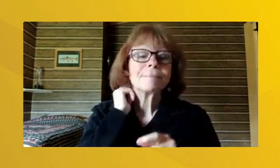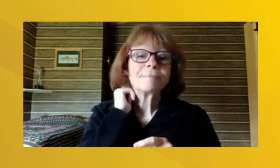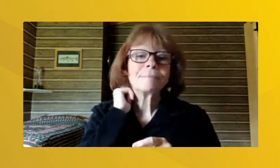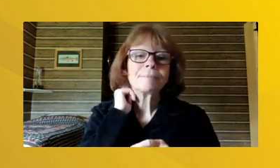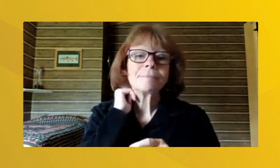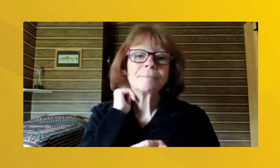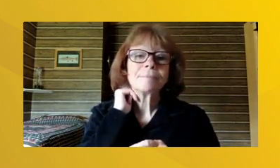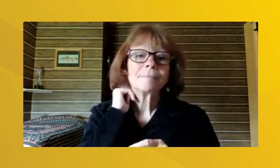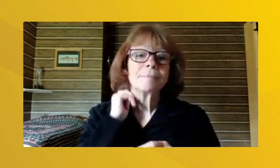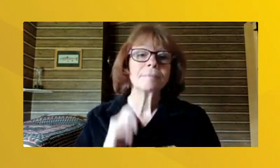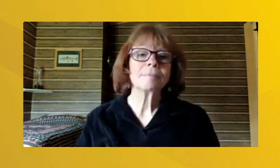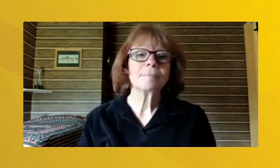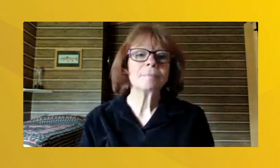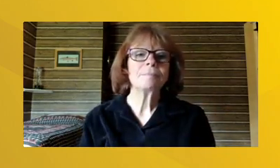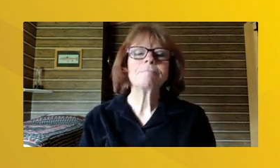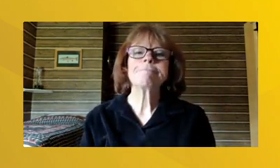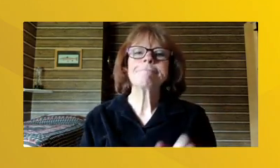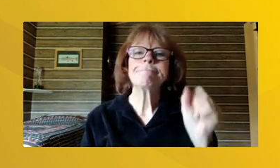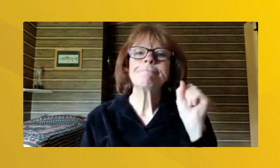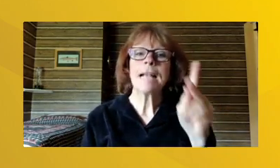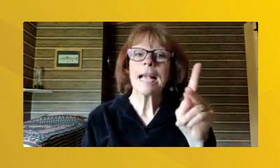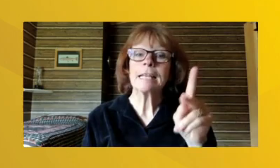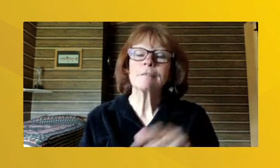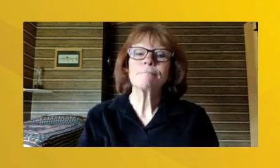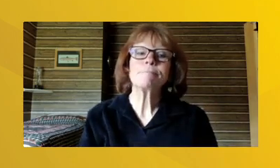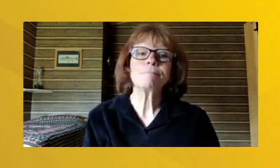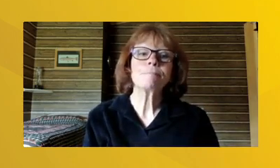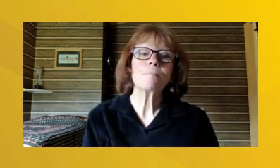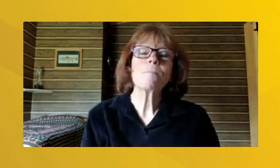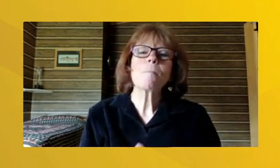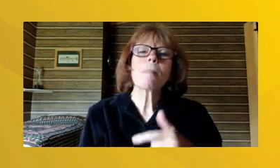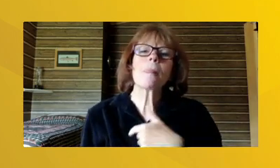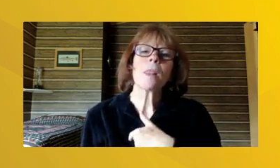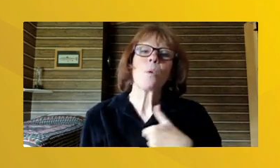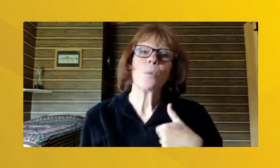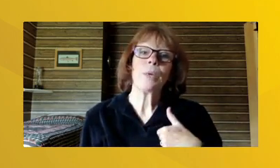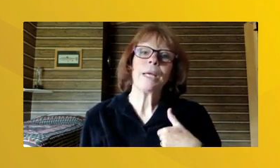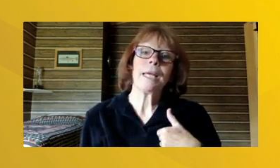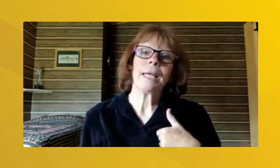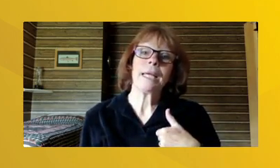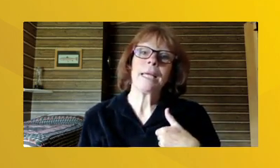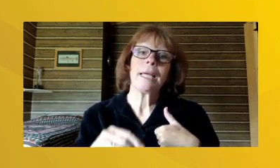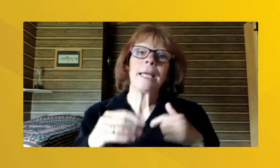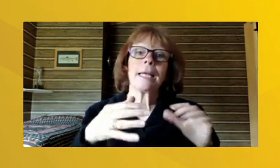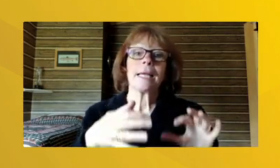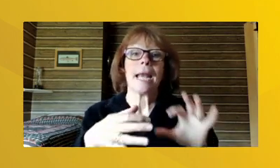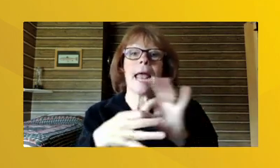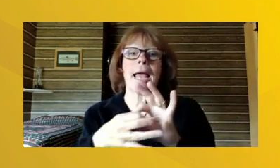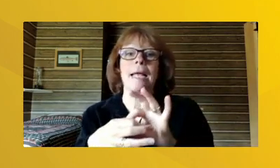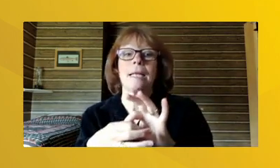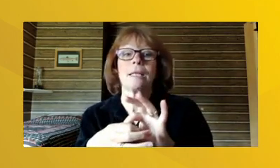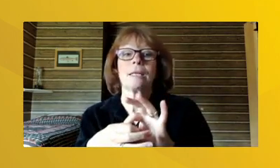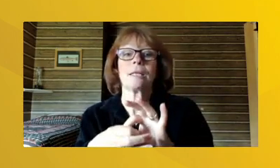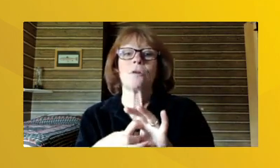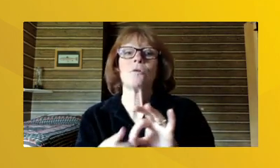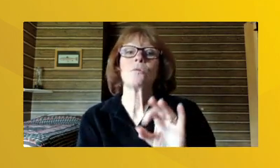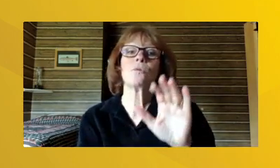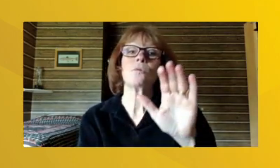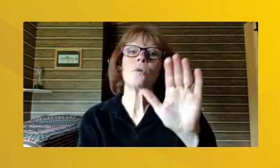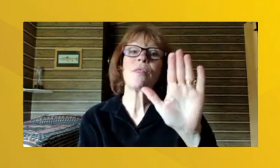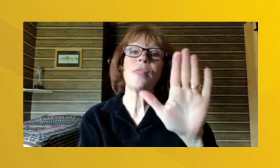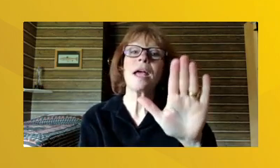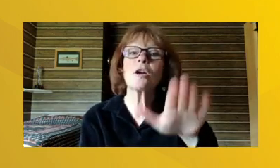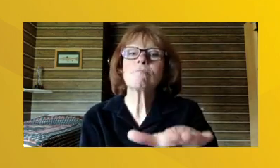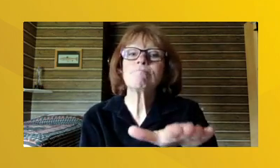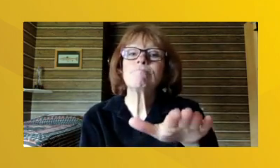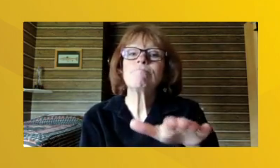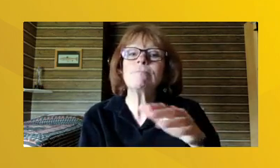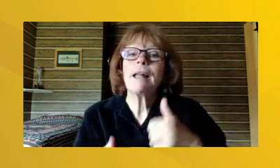OK, so we connect to a child's living experience through multiple ways.